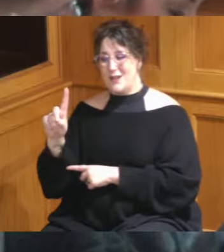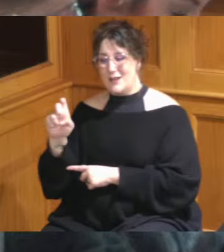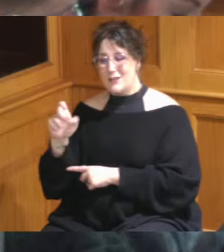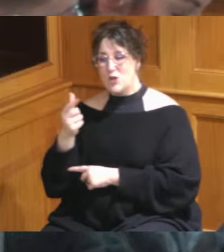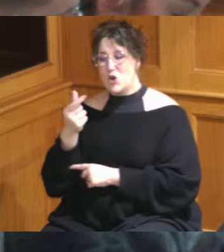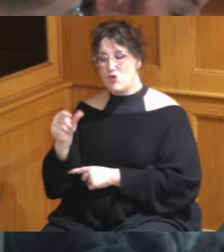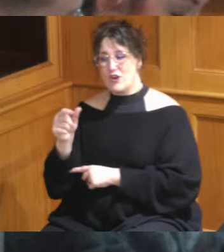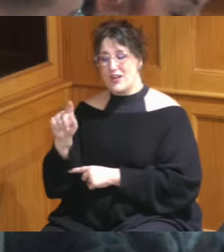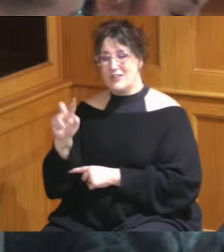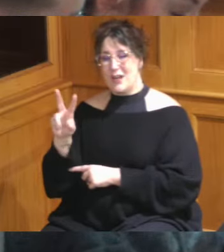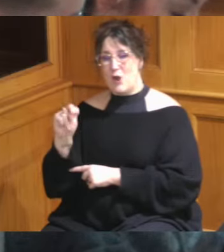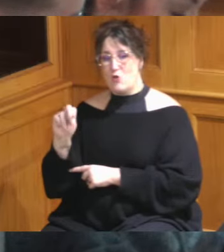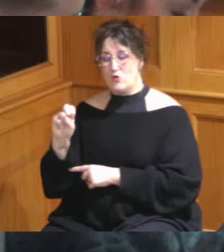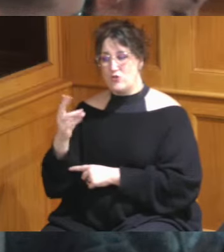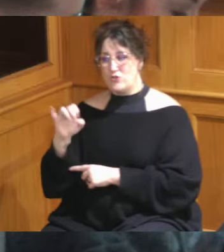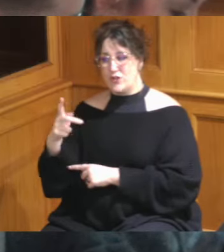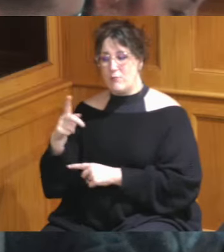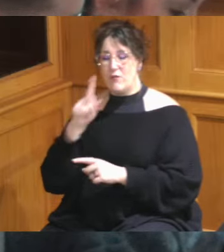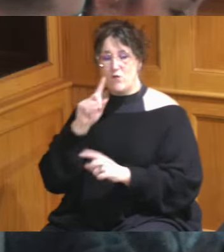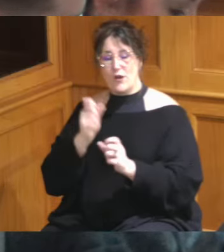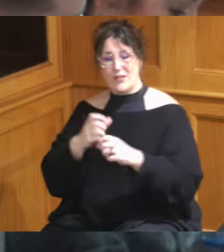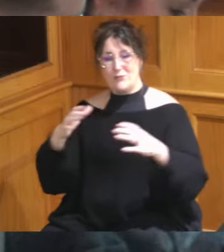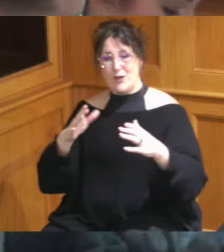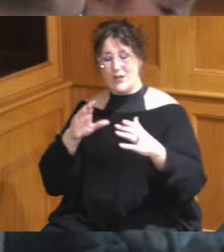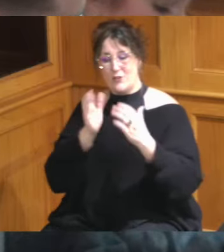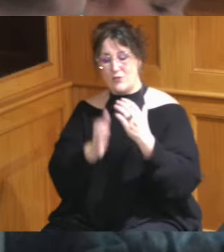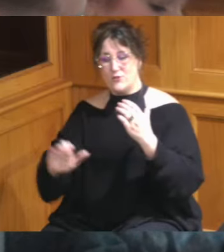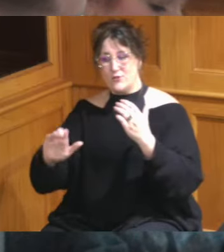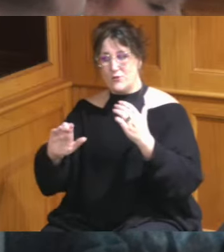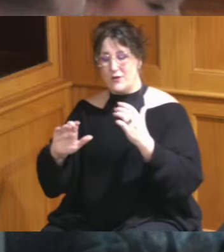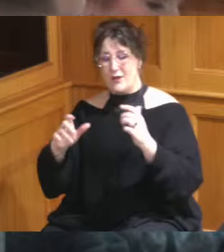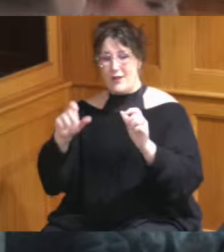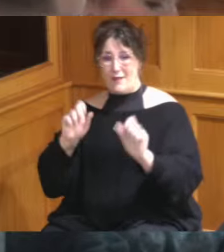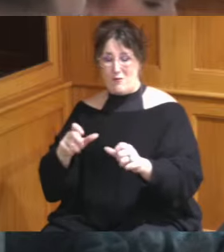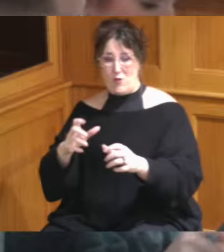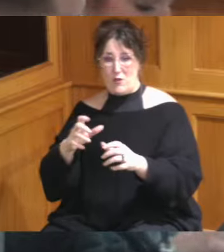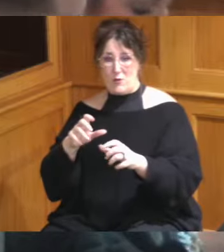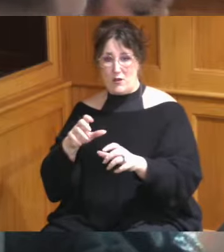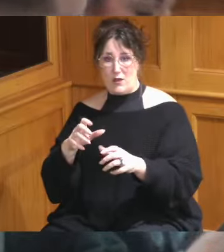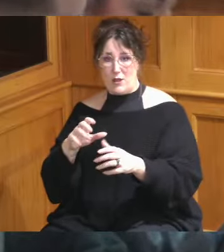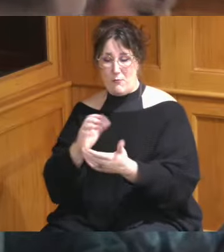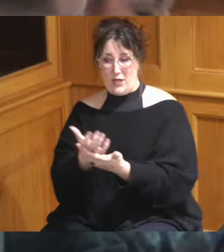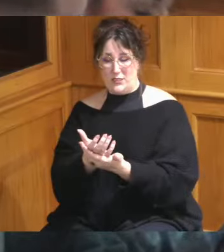to expand sewer service and development capacity in Green Township. Under the proposed agreement,